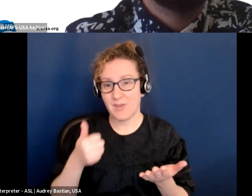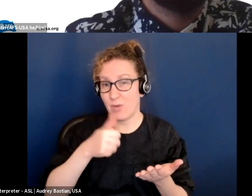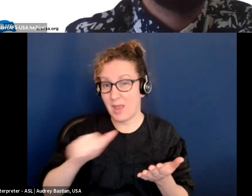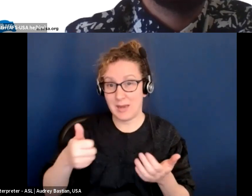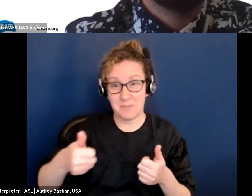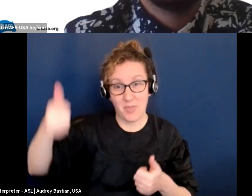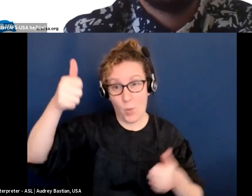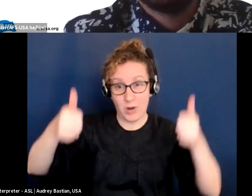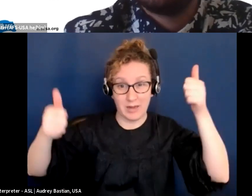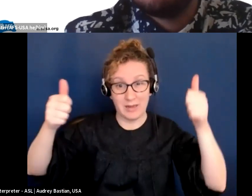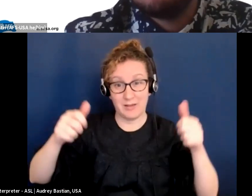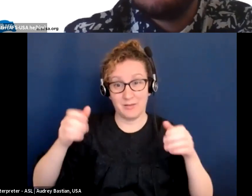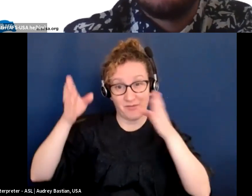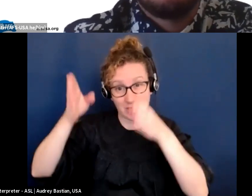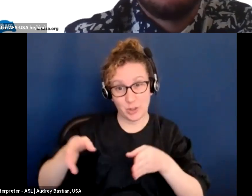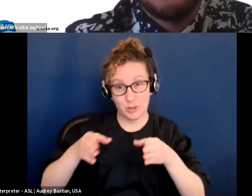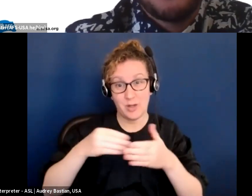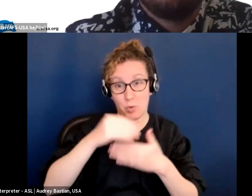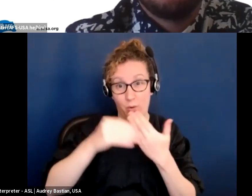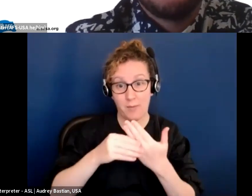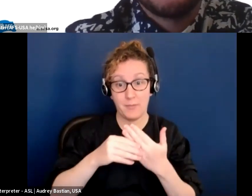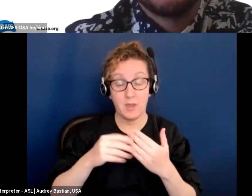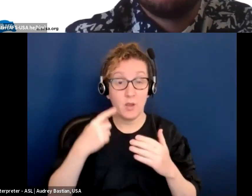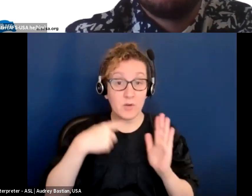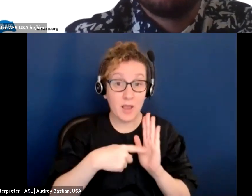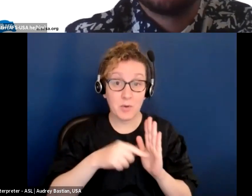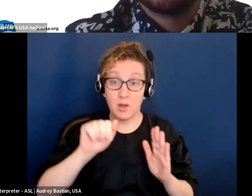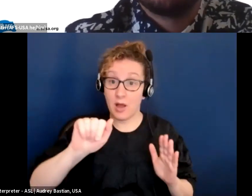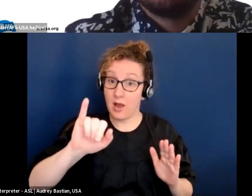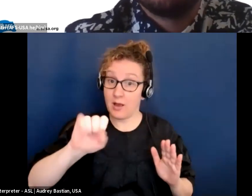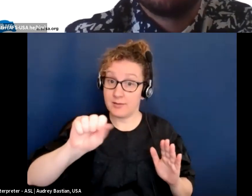your program whether that be an ISA program and if you don't feel comfortable talking